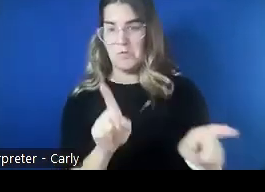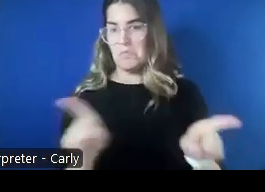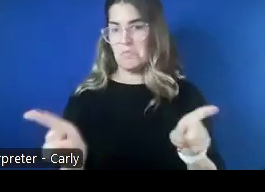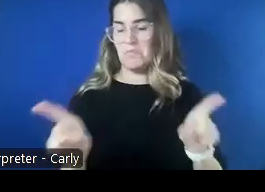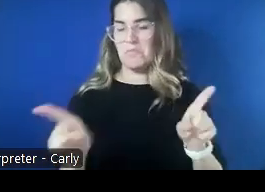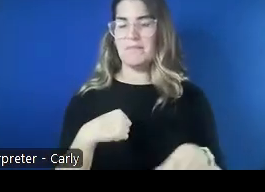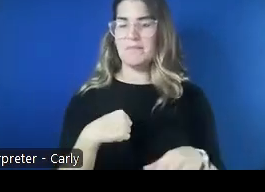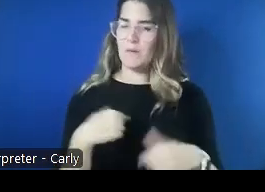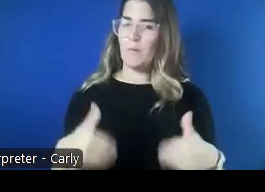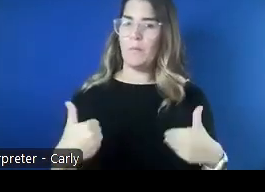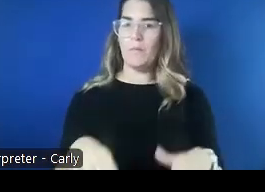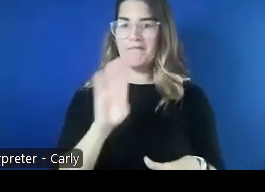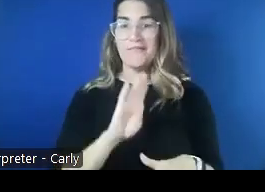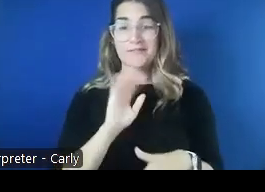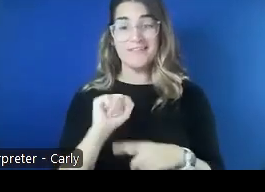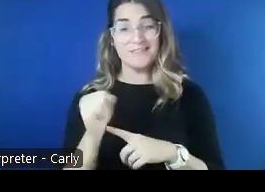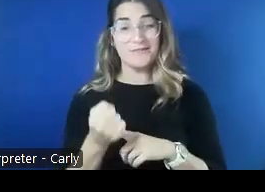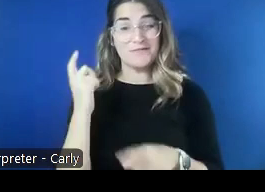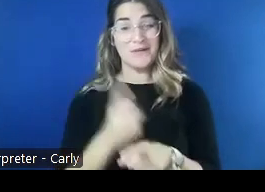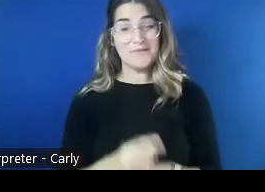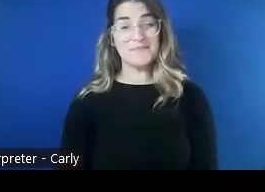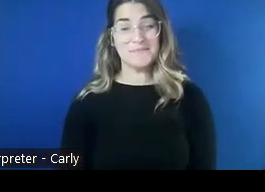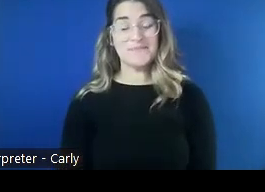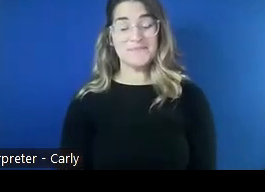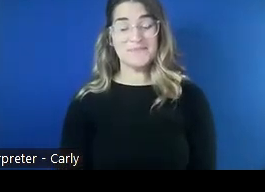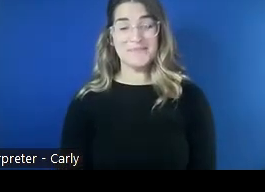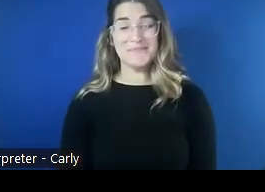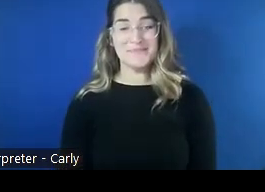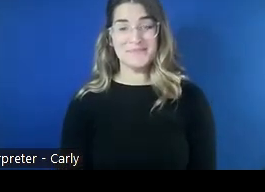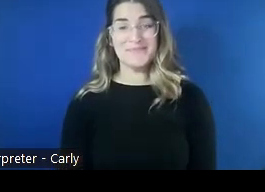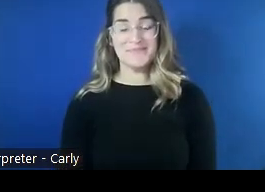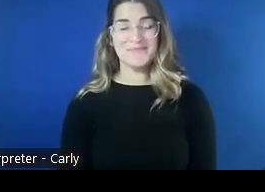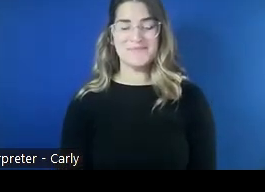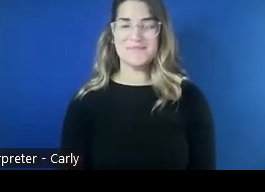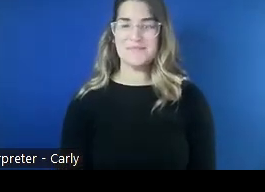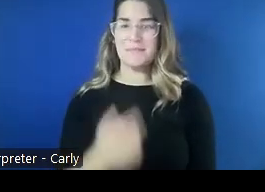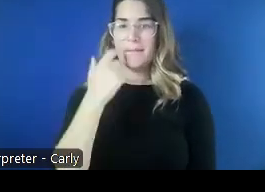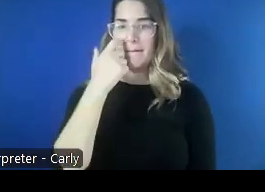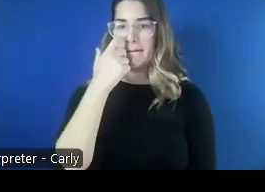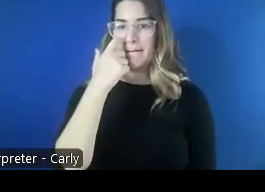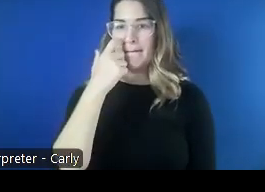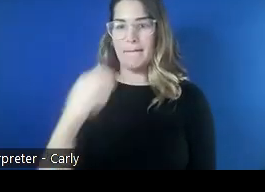pretty frustrating situation right I mean it's hard to uh consistently show up in um Equitable